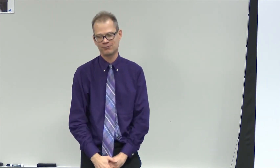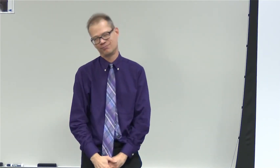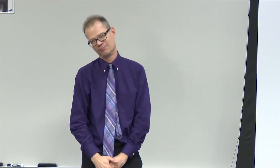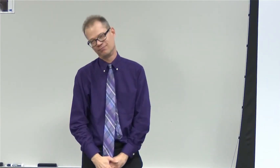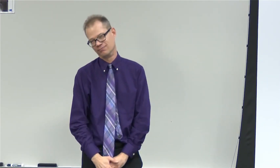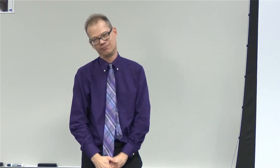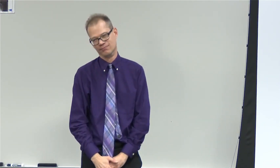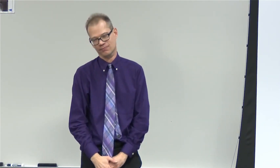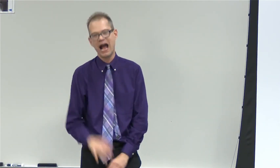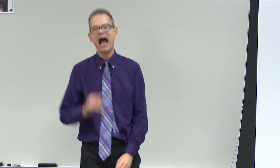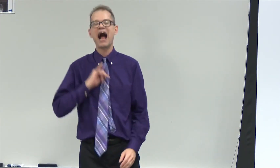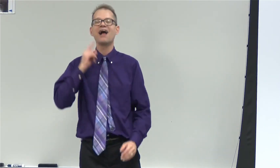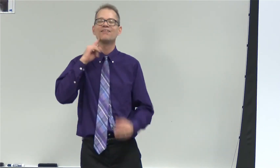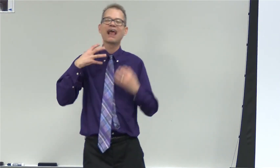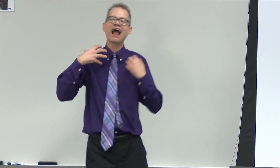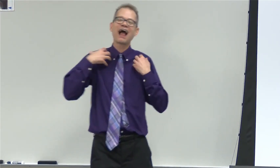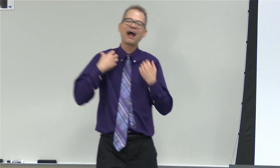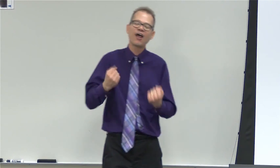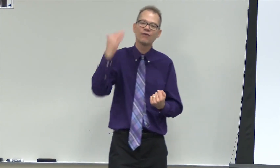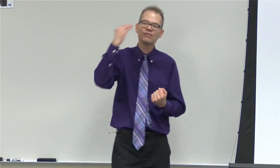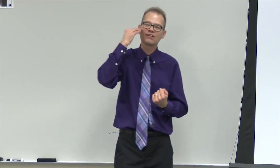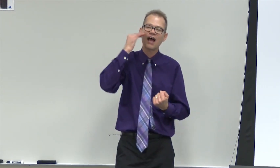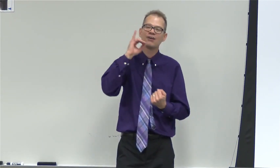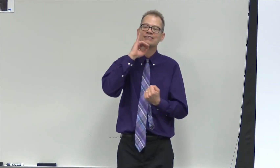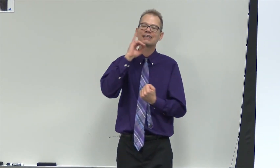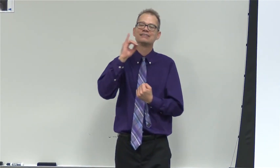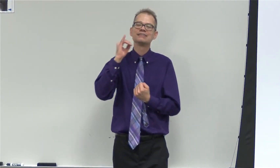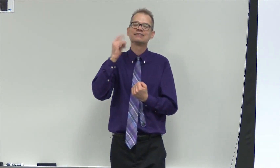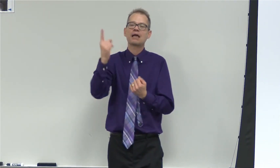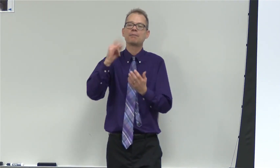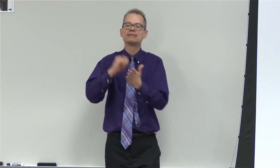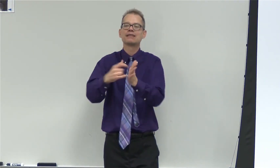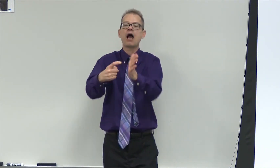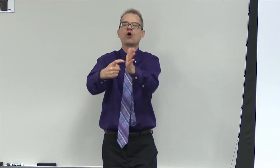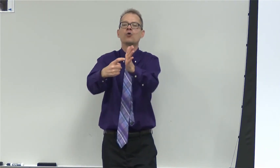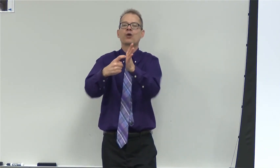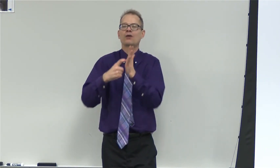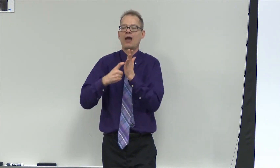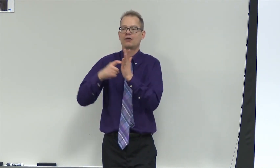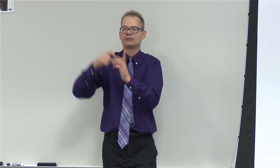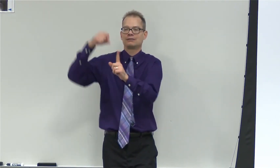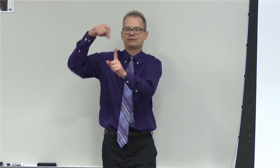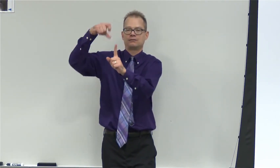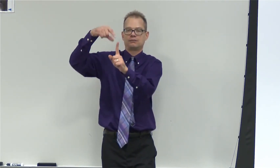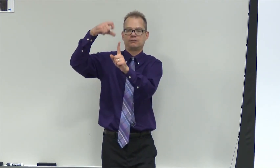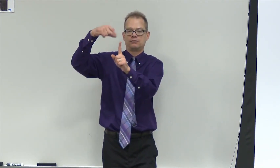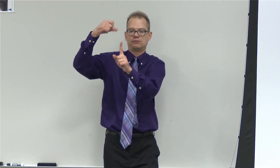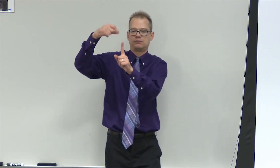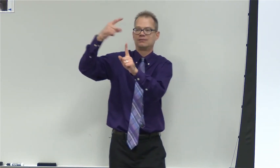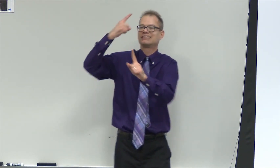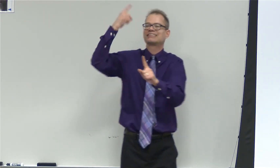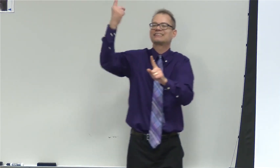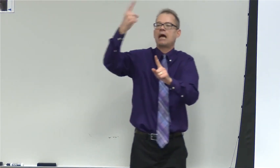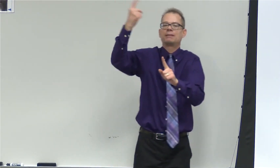I don't think so. I think health knowledge is something that requires...